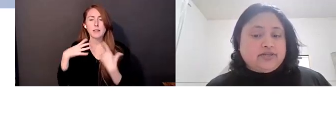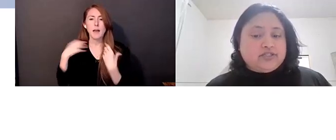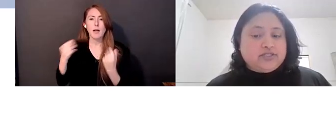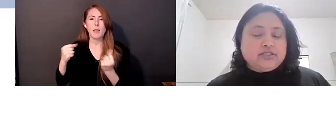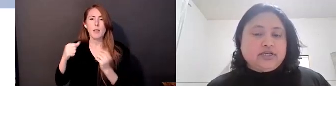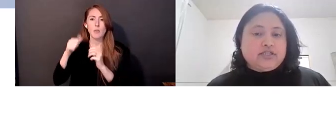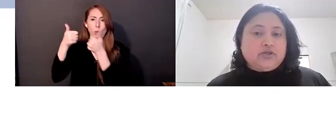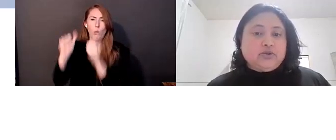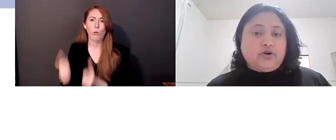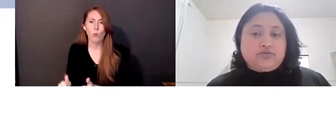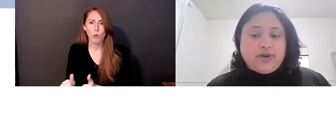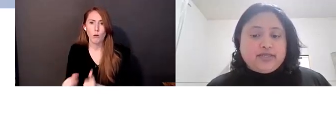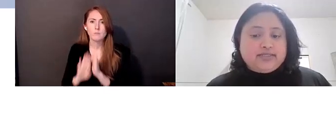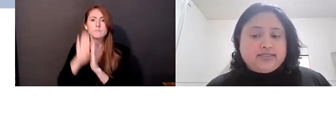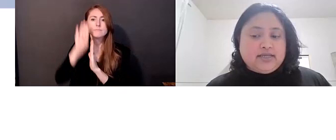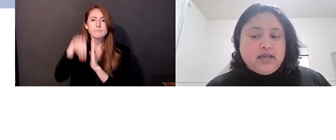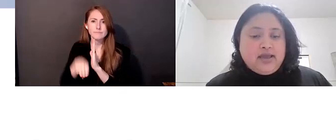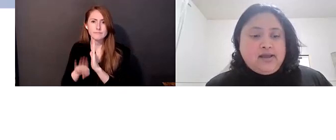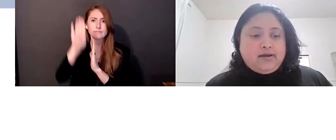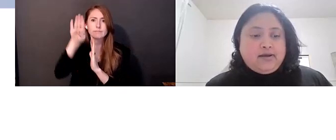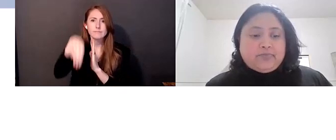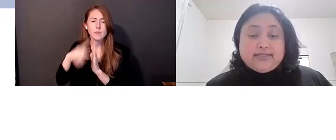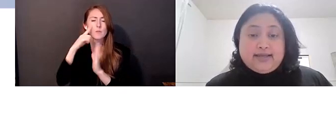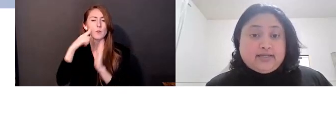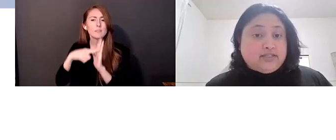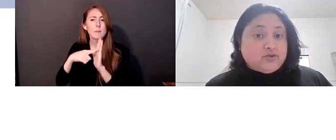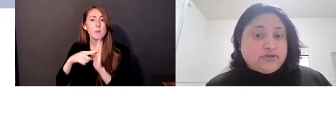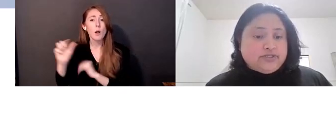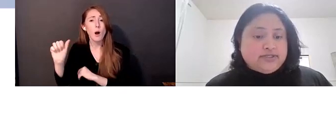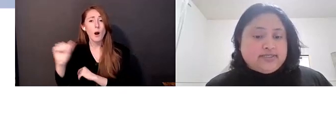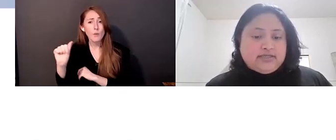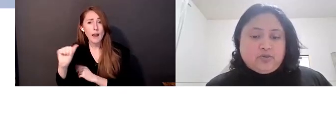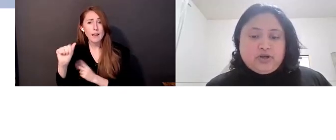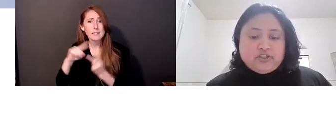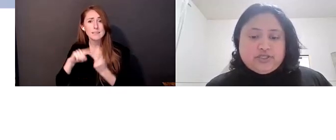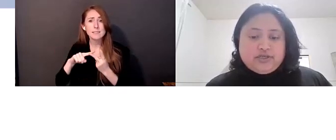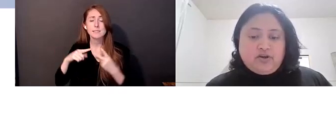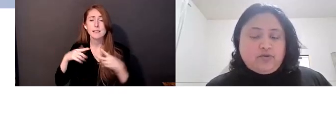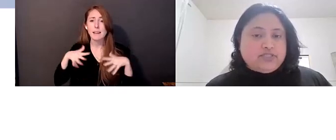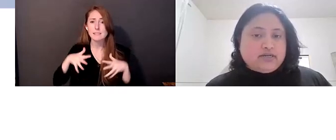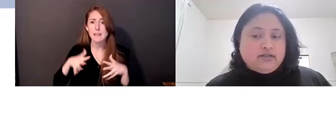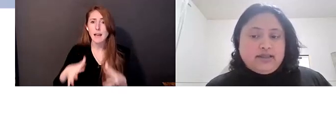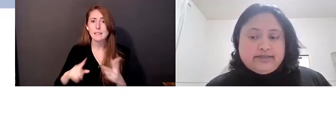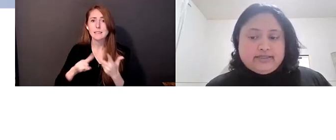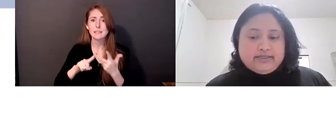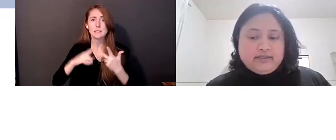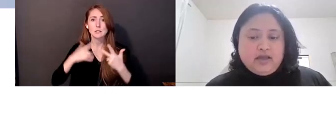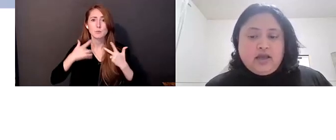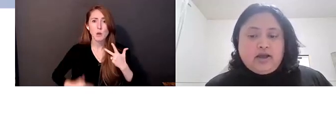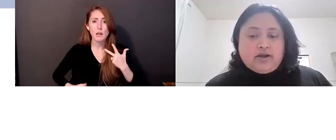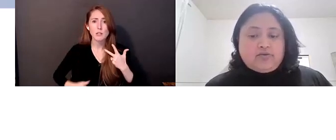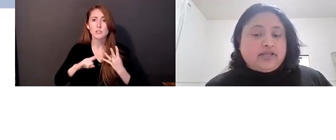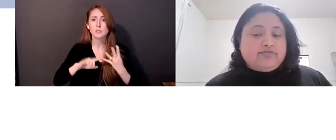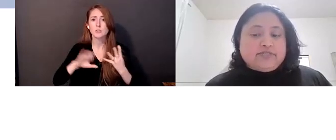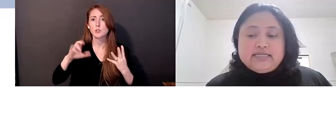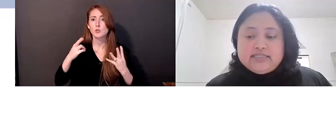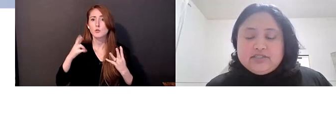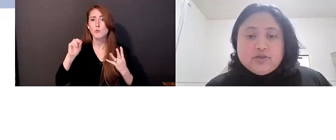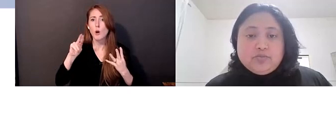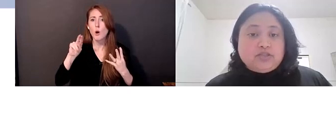conditions include arthritis, anxiety disorders, depression, Crohn's and colitis, chronic fatigue syndrome,